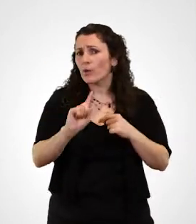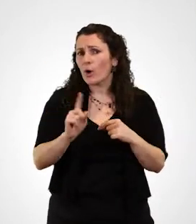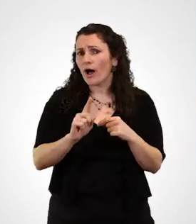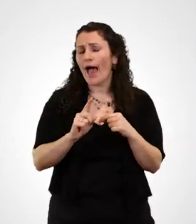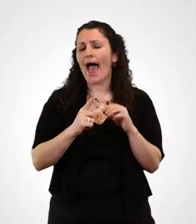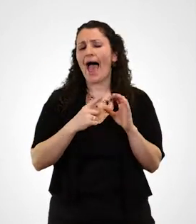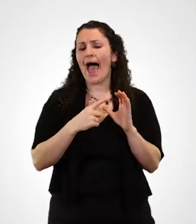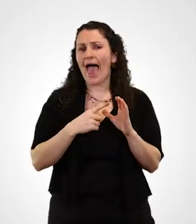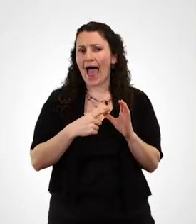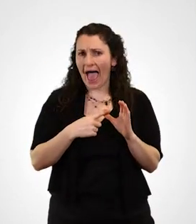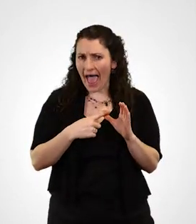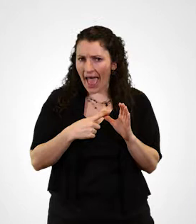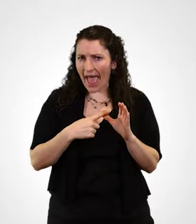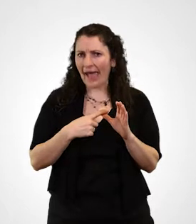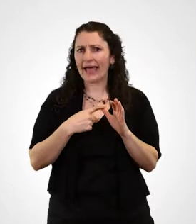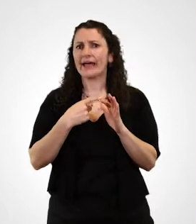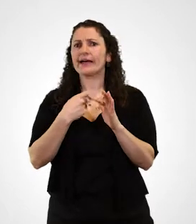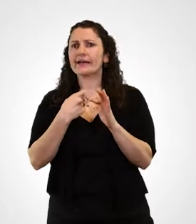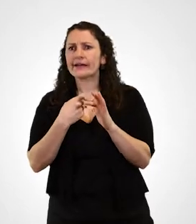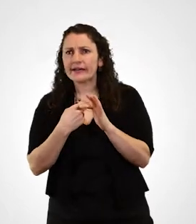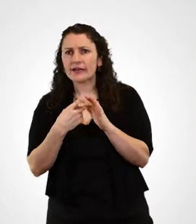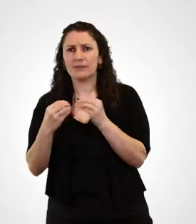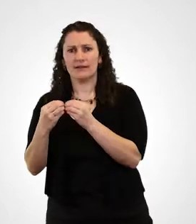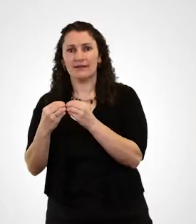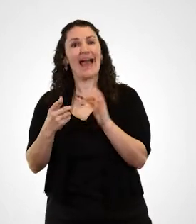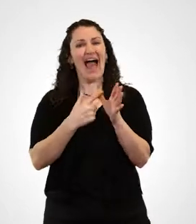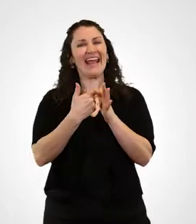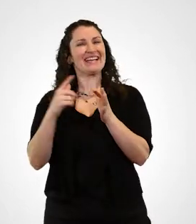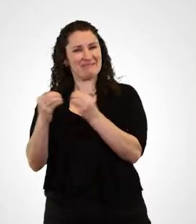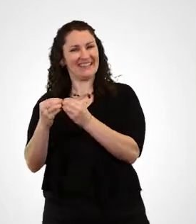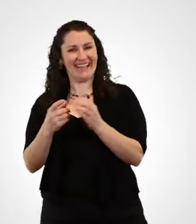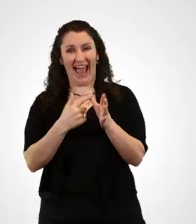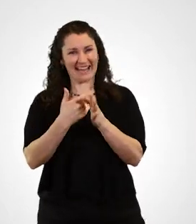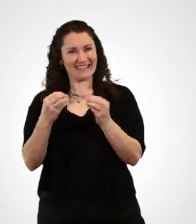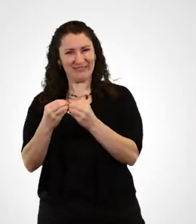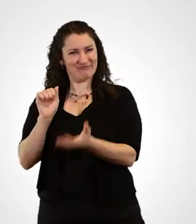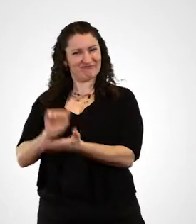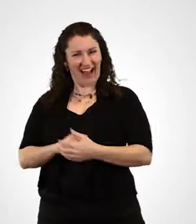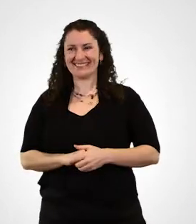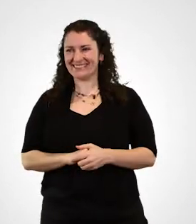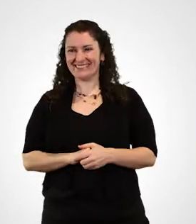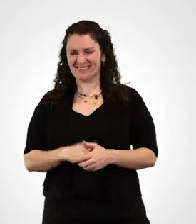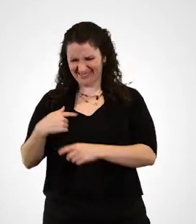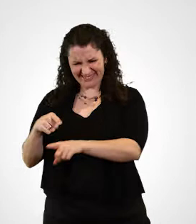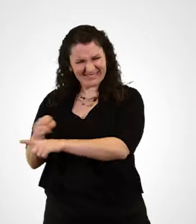A-K-B. Akaba. CHILD: No. That's obviously an akaba. CHILD: No.